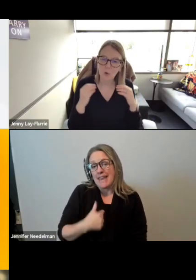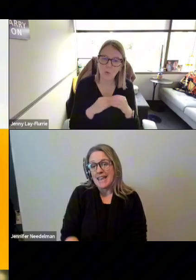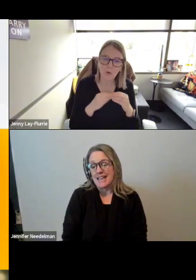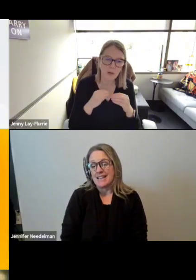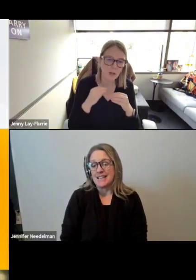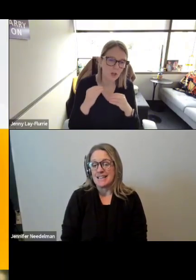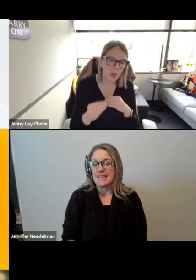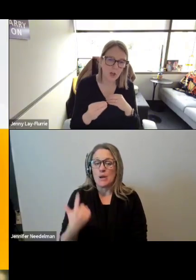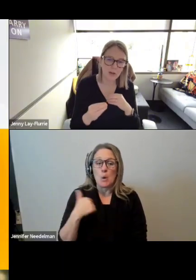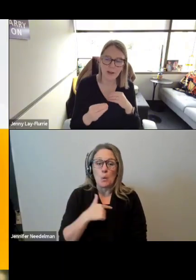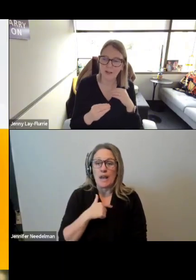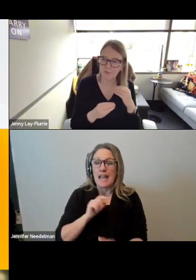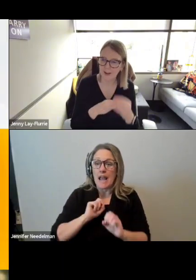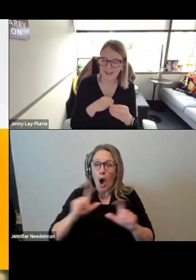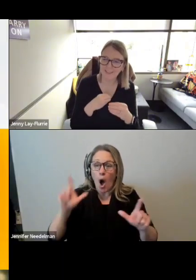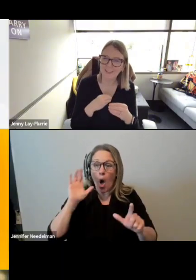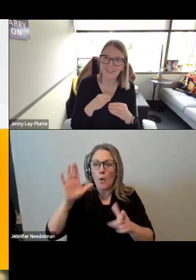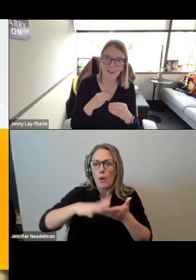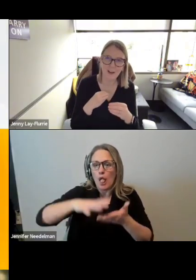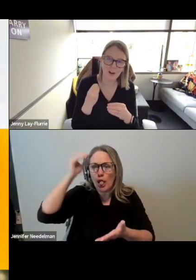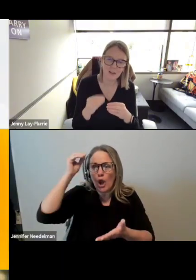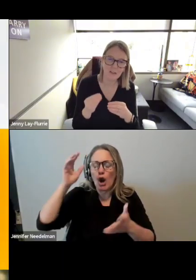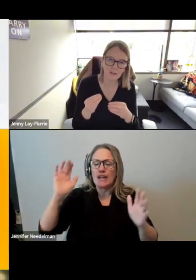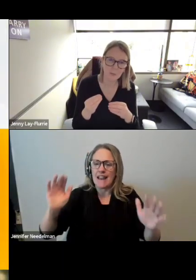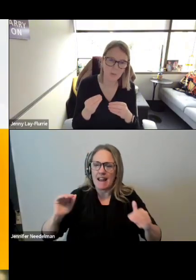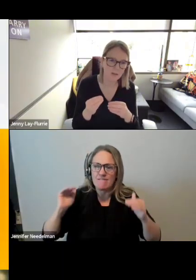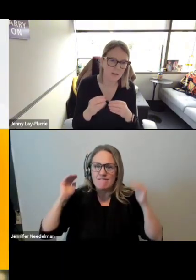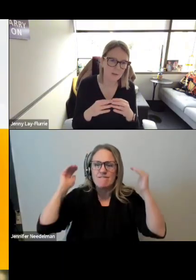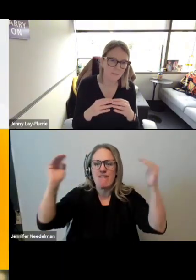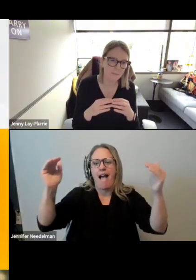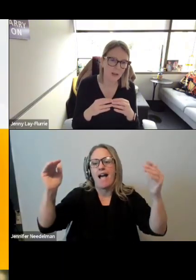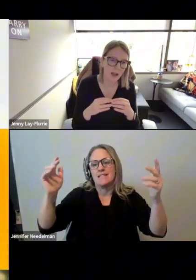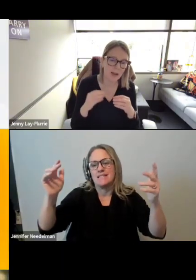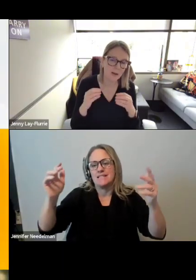We are all gonna learn and advance on accessibility.